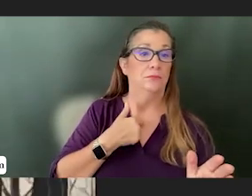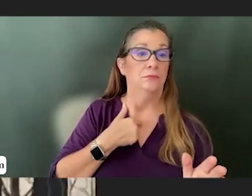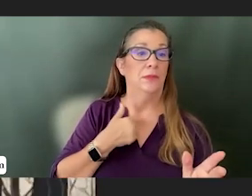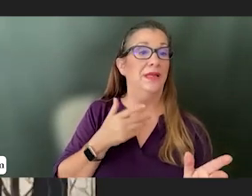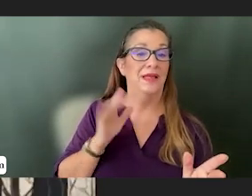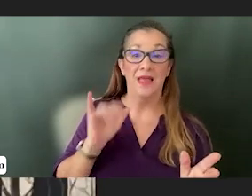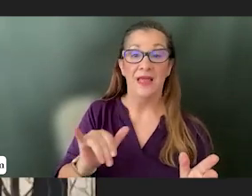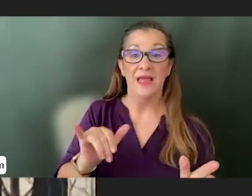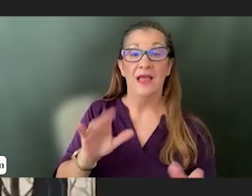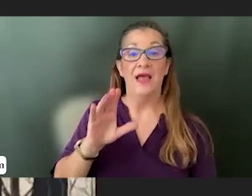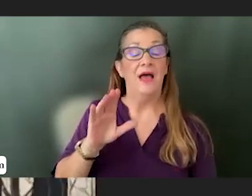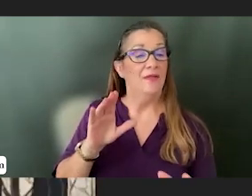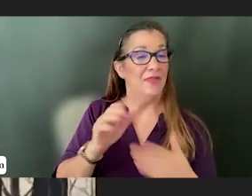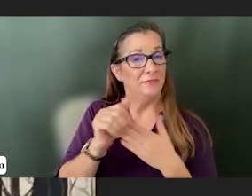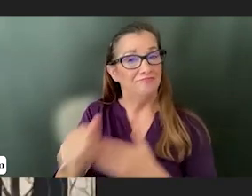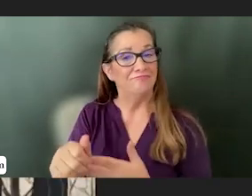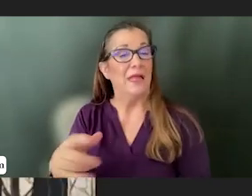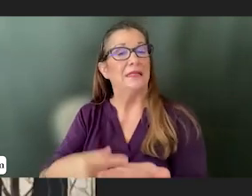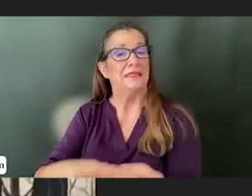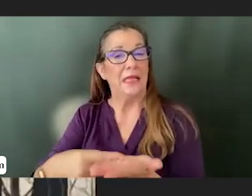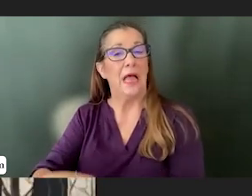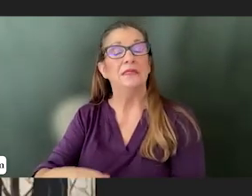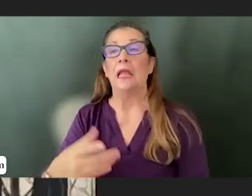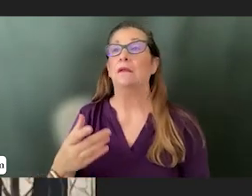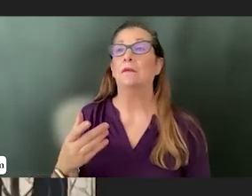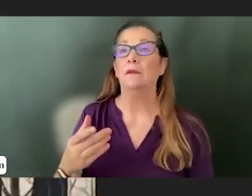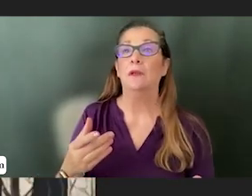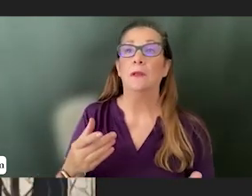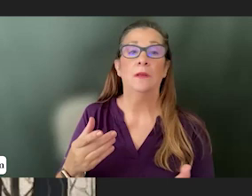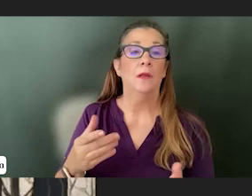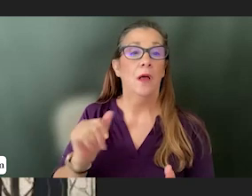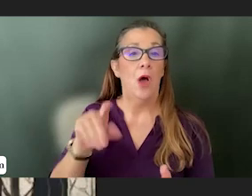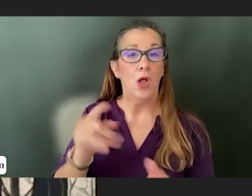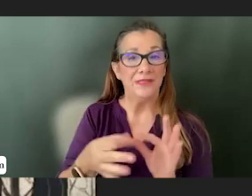Is moving into more discussing what, um, what alt text can and cannot do.